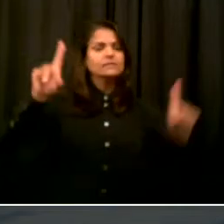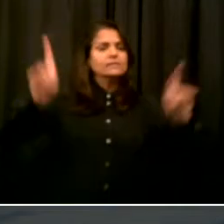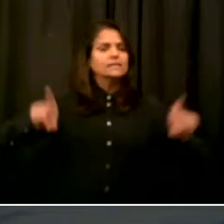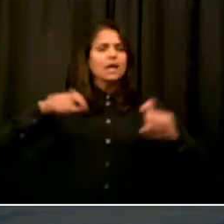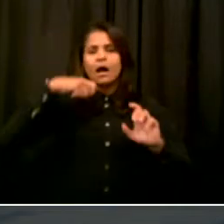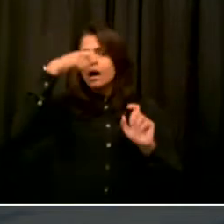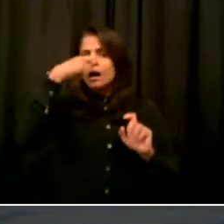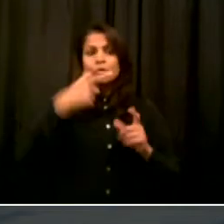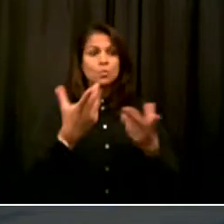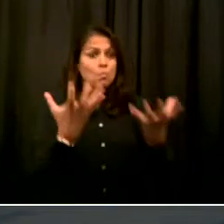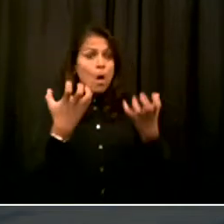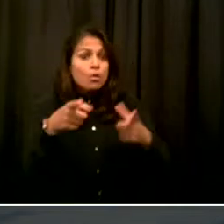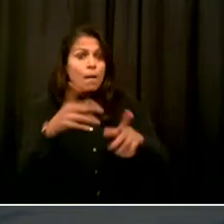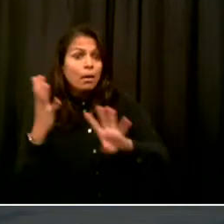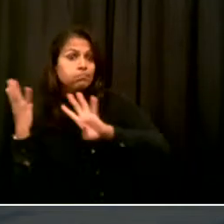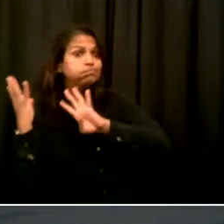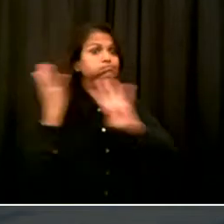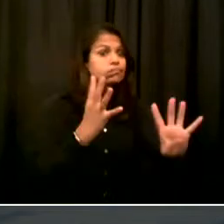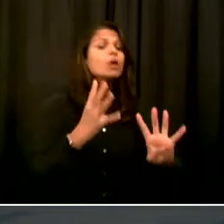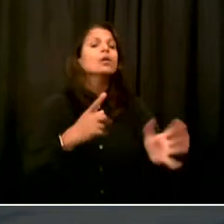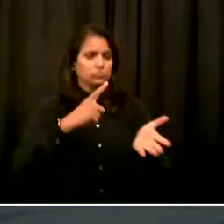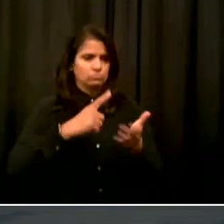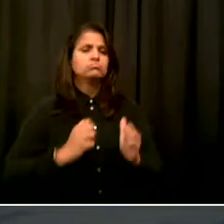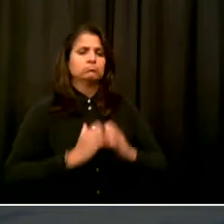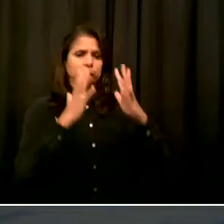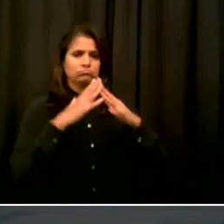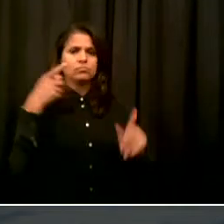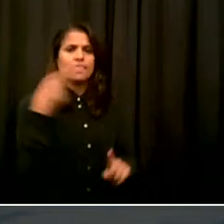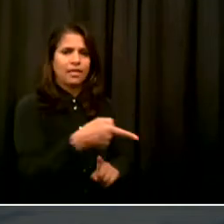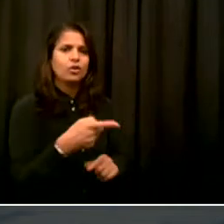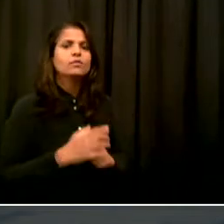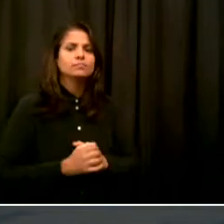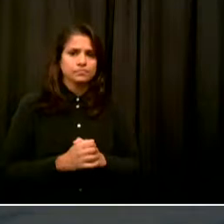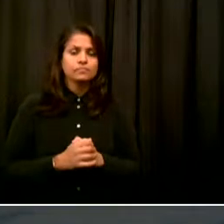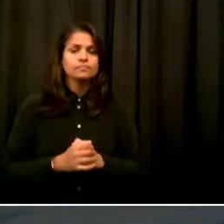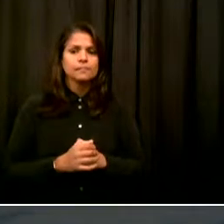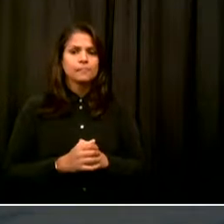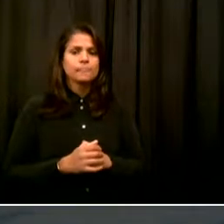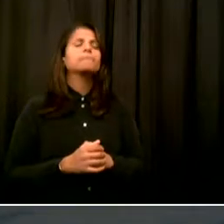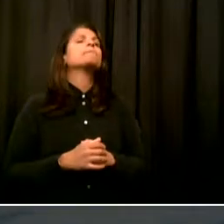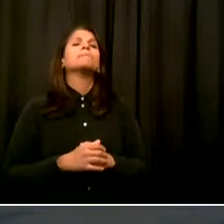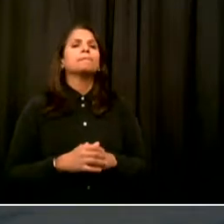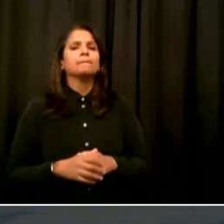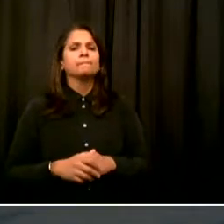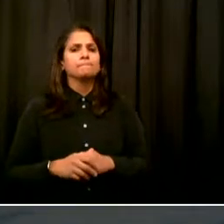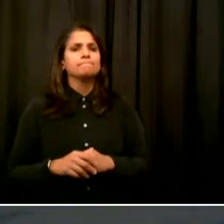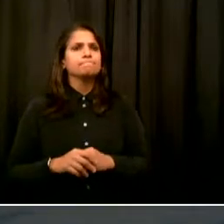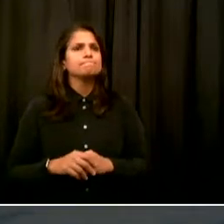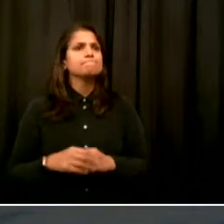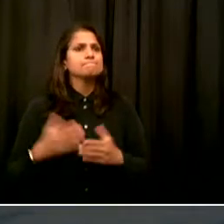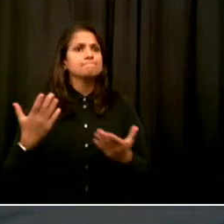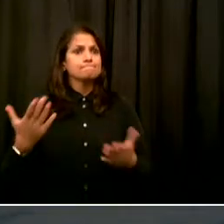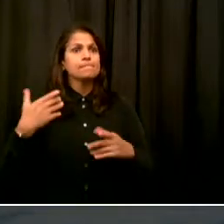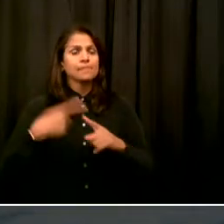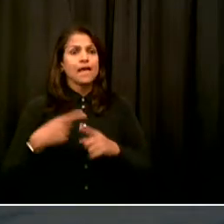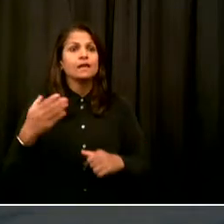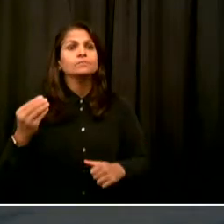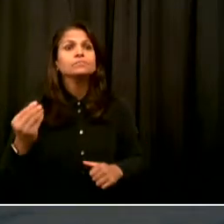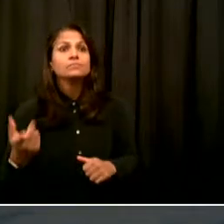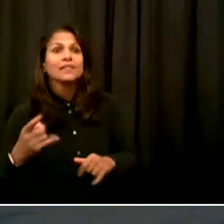IN ADDITION TO THAT, WE ARE NOW BUILDLDNIG G OUT T EVSERAL VERY RAPID TESTING SITES, INCLUDING